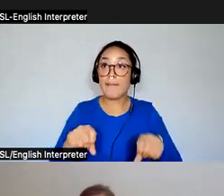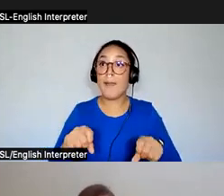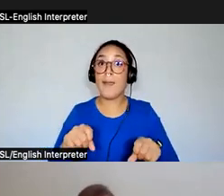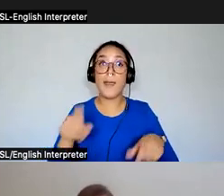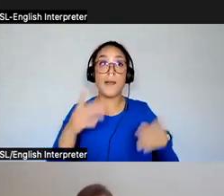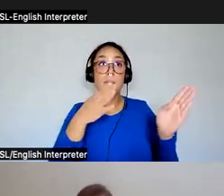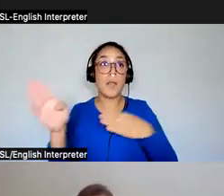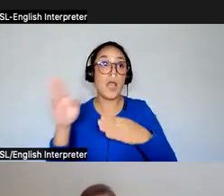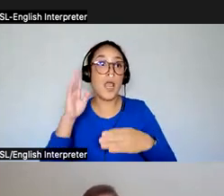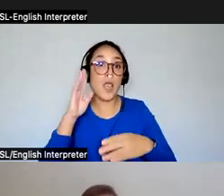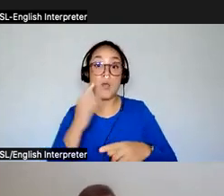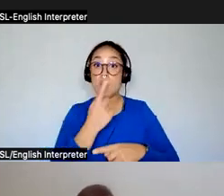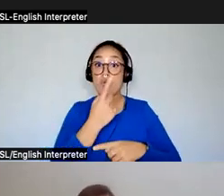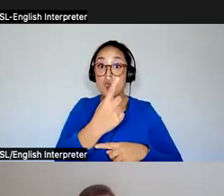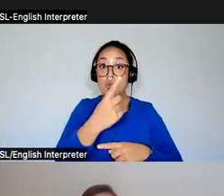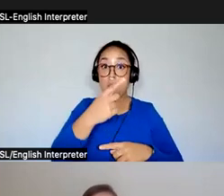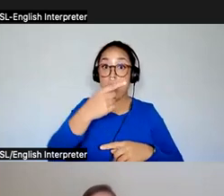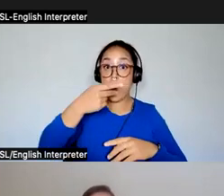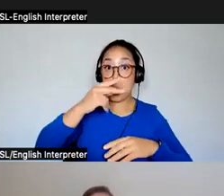and several parks throughout the summer.